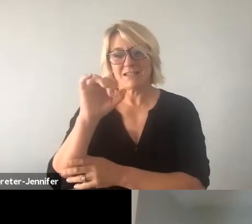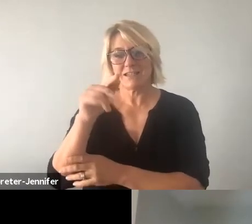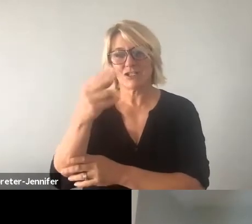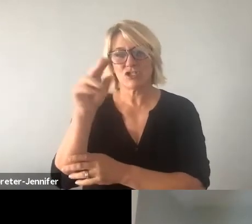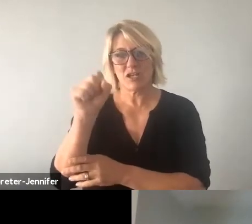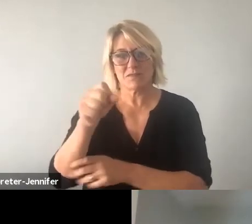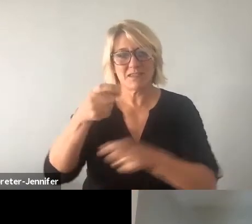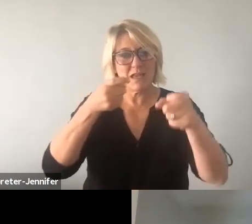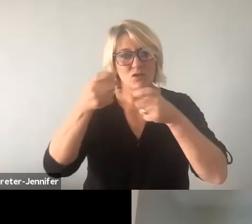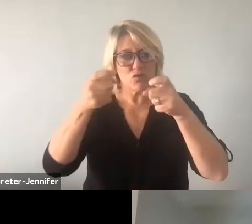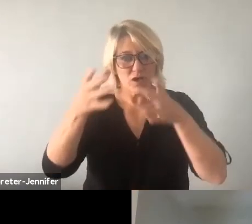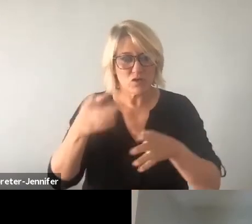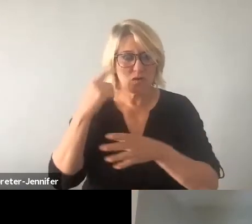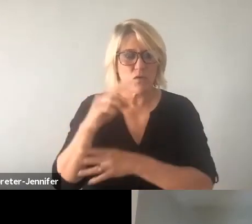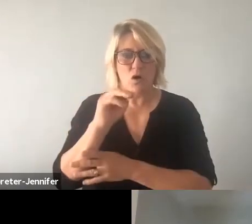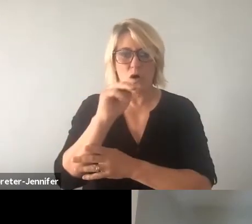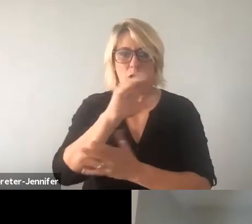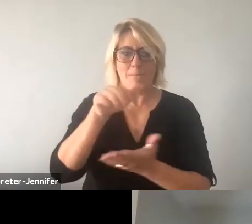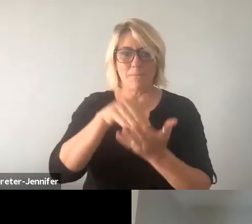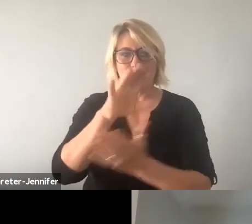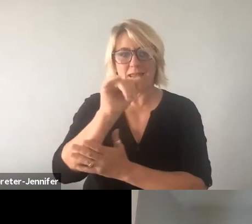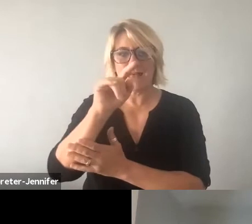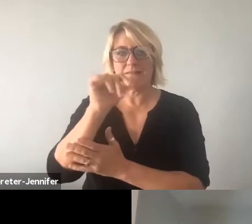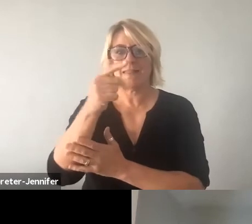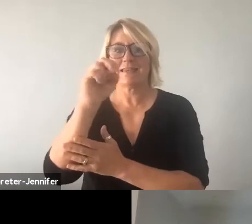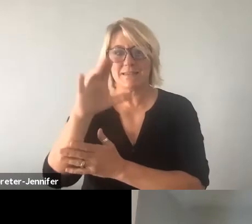At this time, I'm going to turnover the microphone to one of our